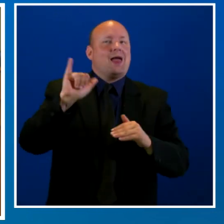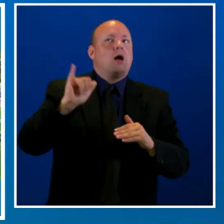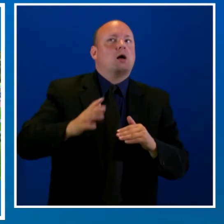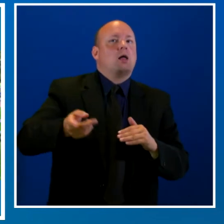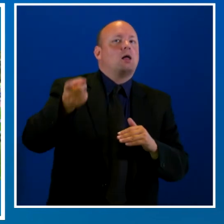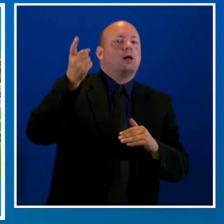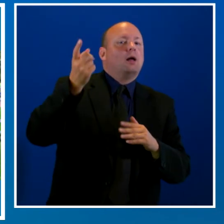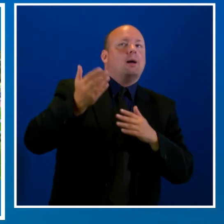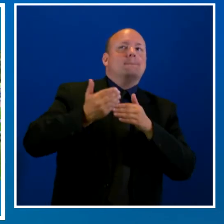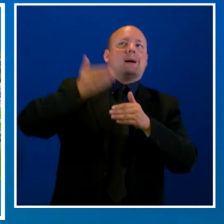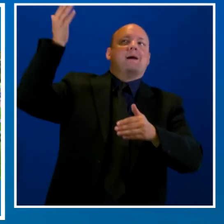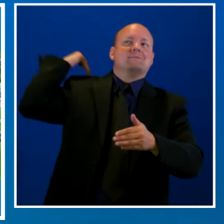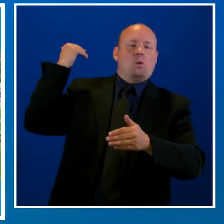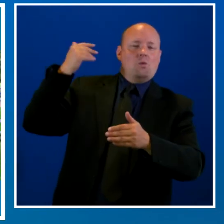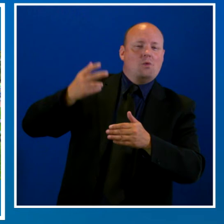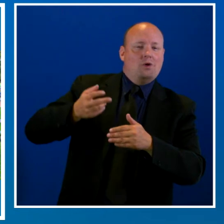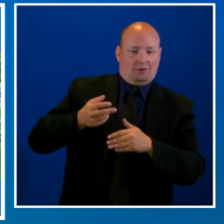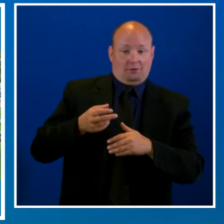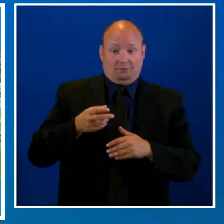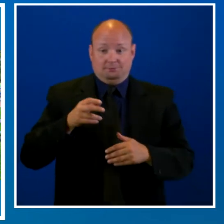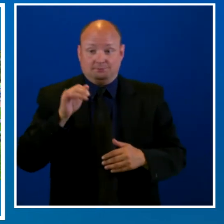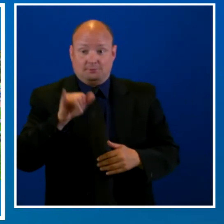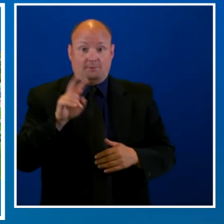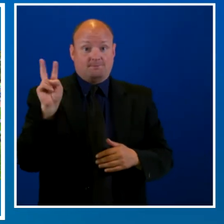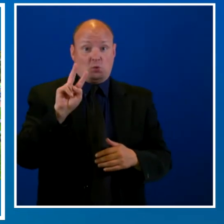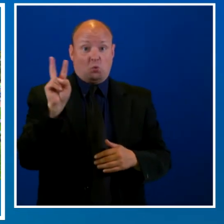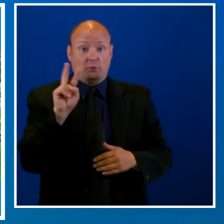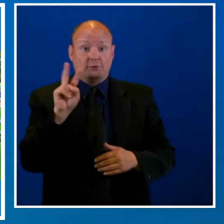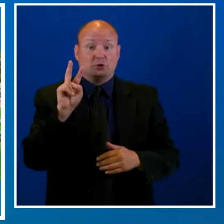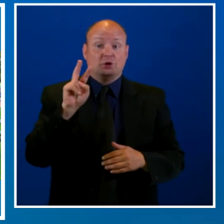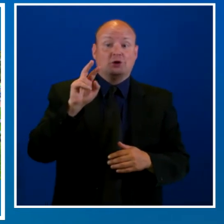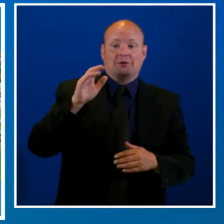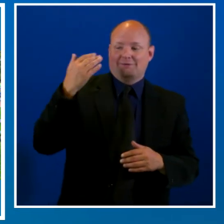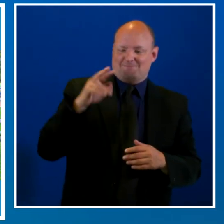Vancouver Parks and Recreation free Friday Night Movies in the